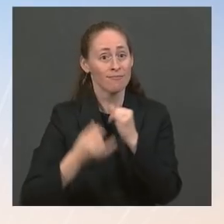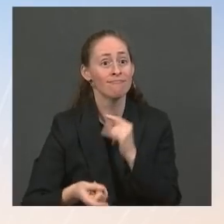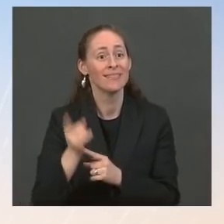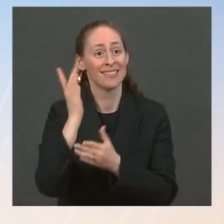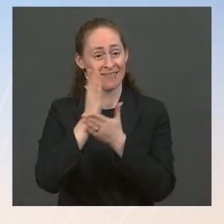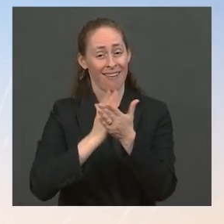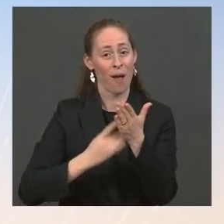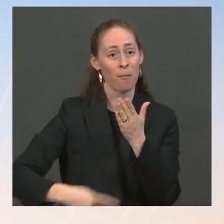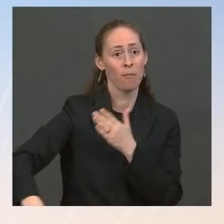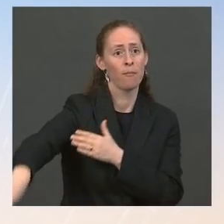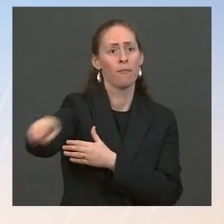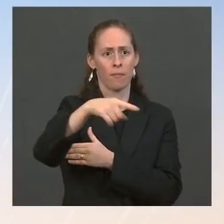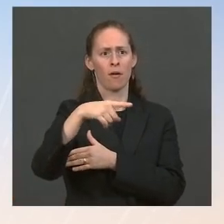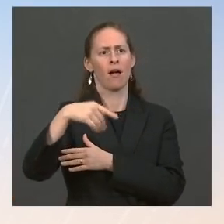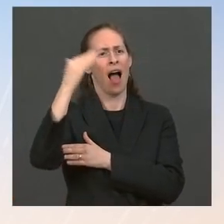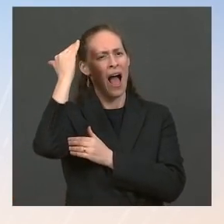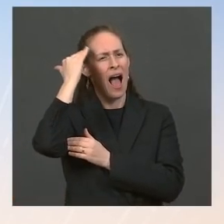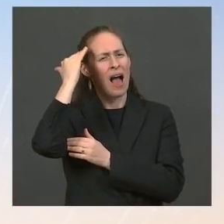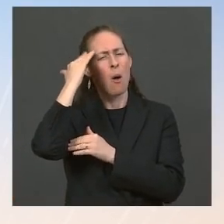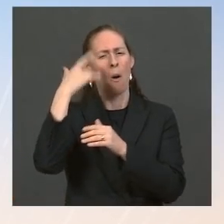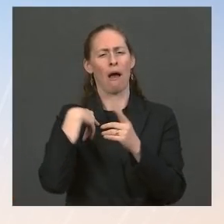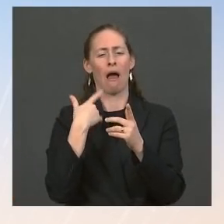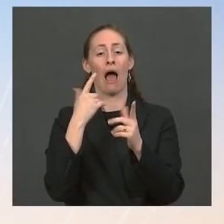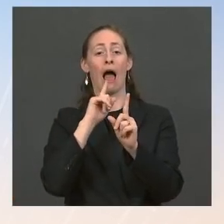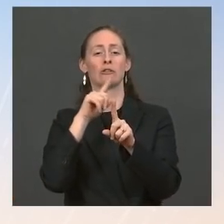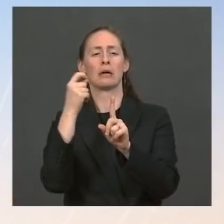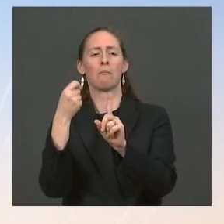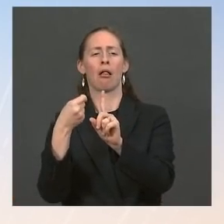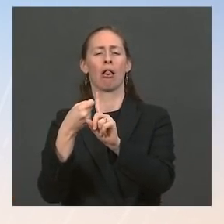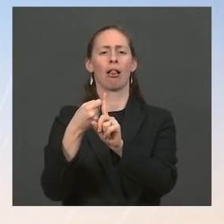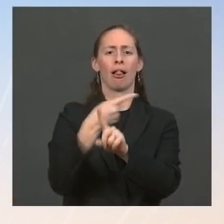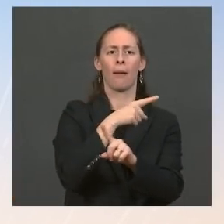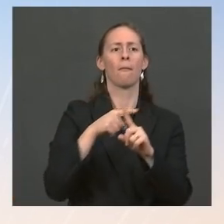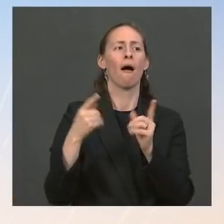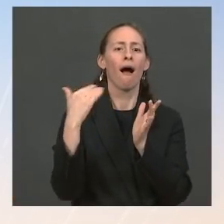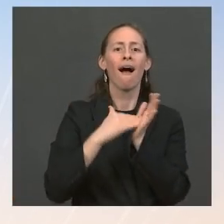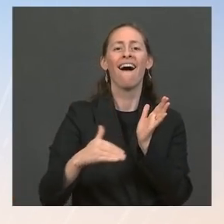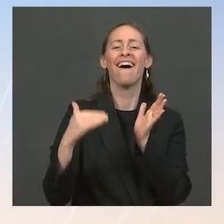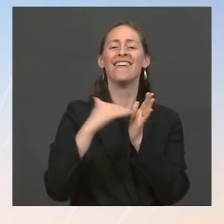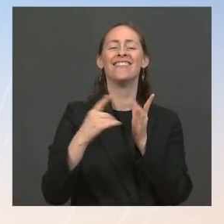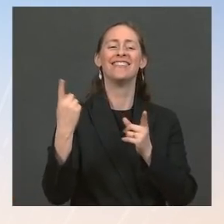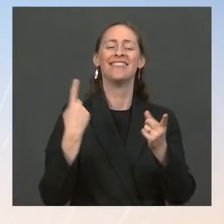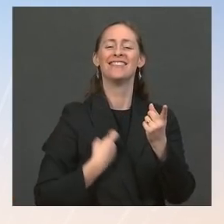I know this wasn't your question, but since this is a popular one, some of the people who will be attending today --